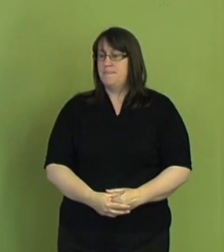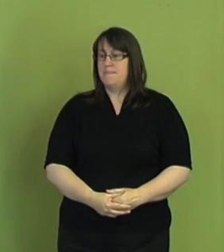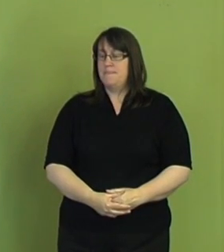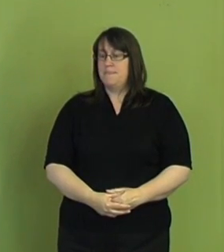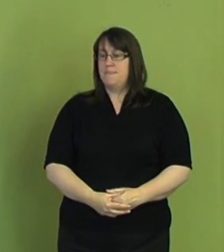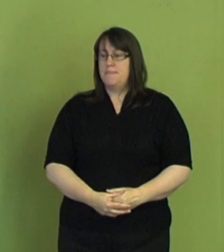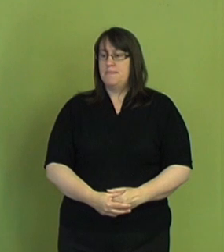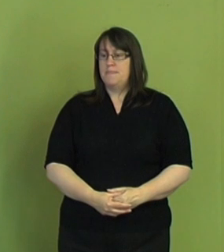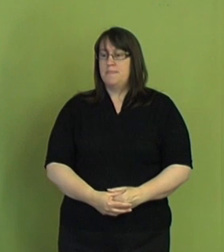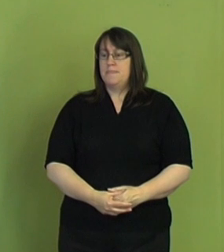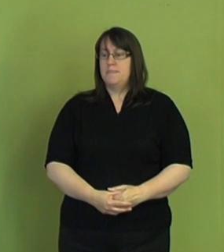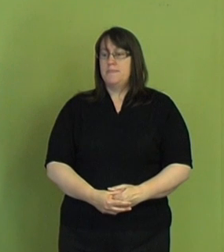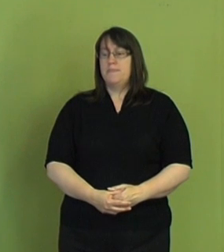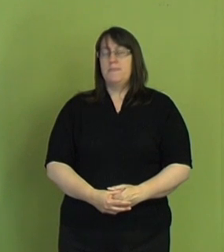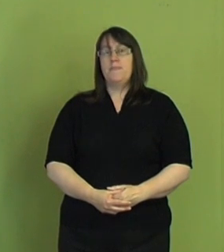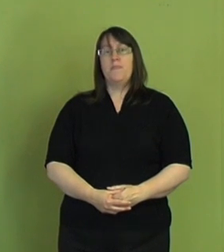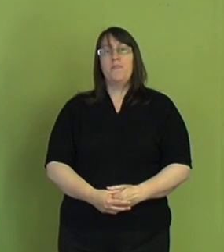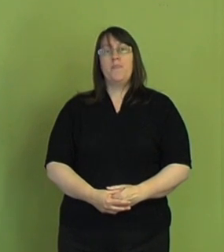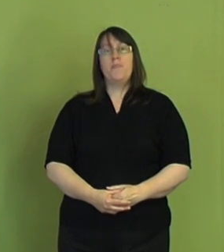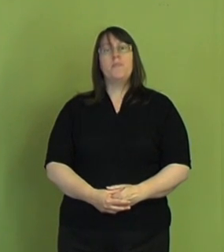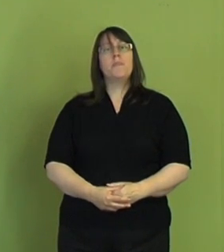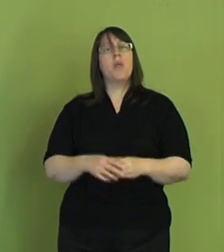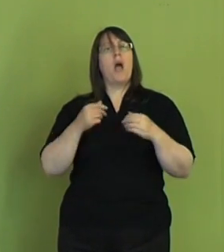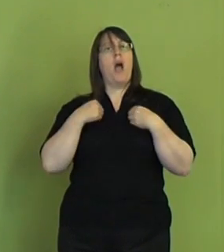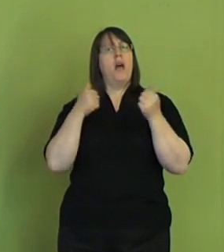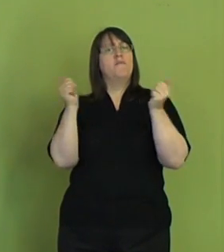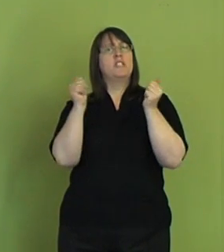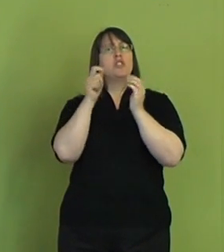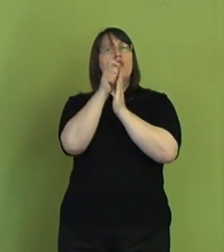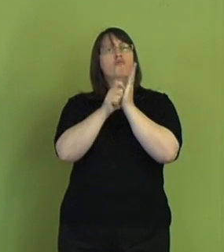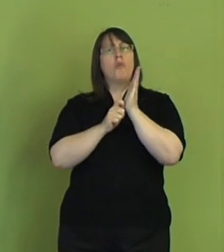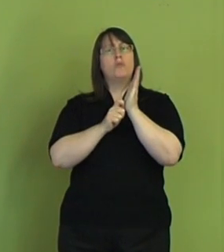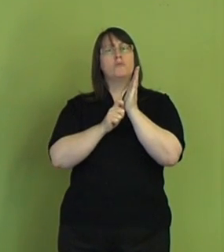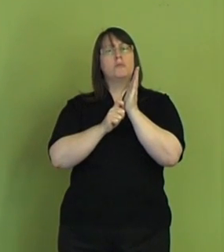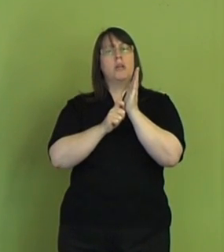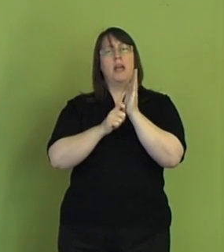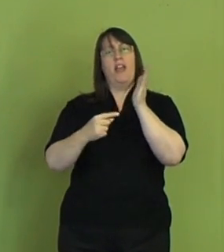I was also involved in writing a thesis around the implementation of change, loss, and grief